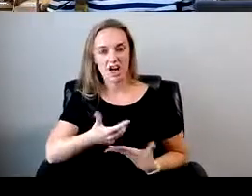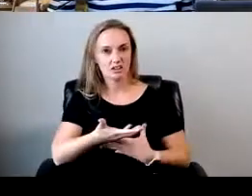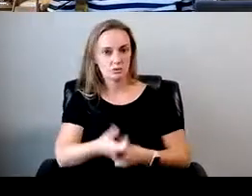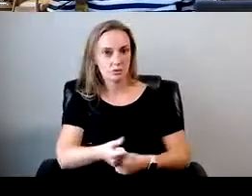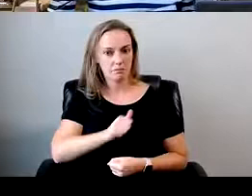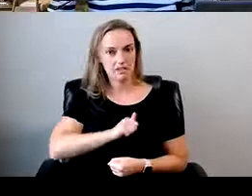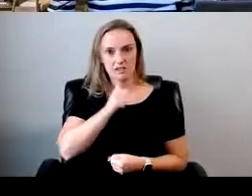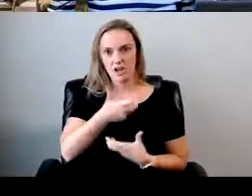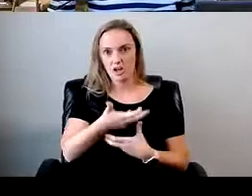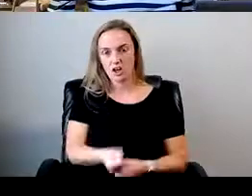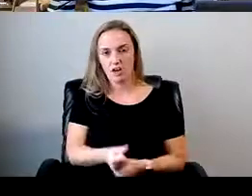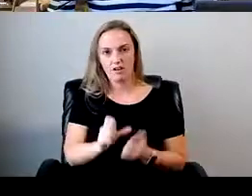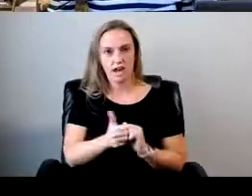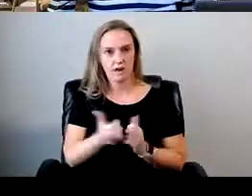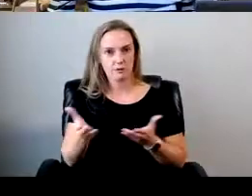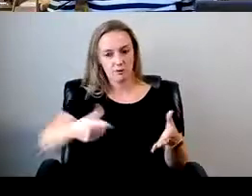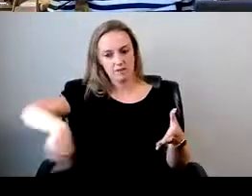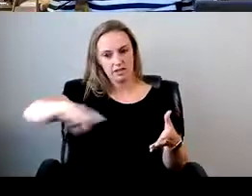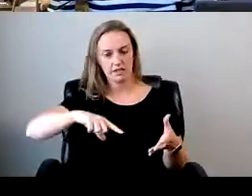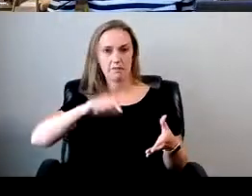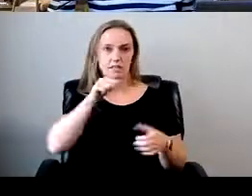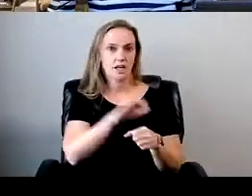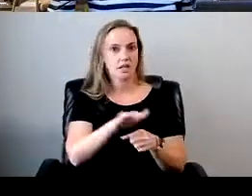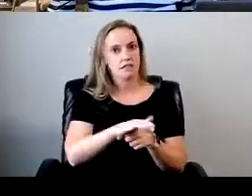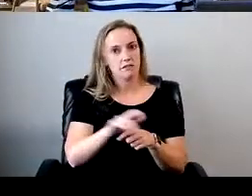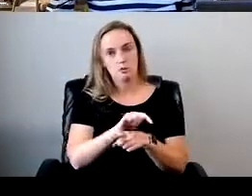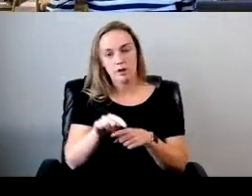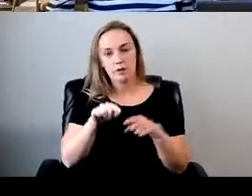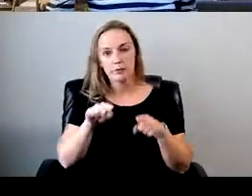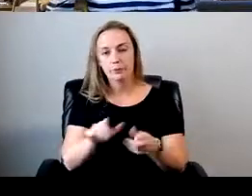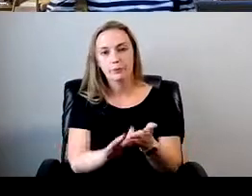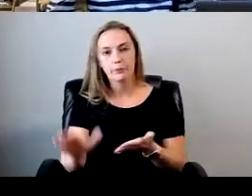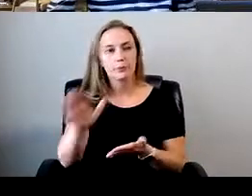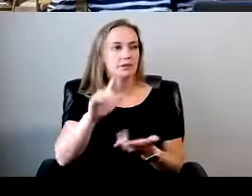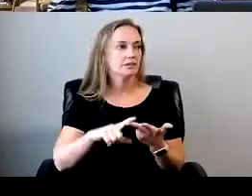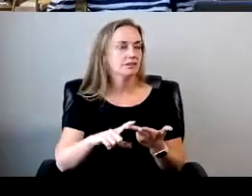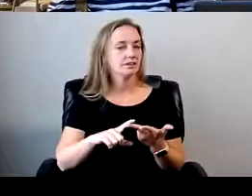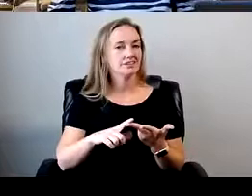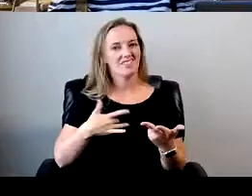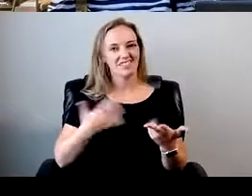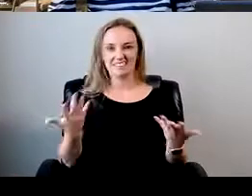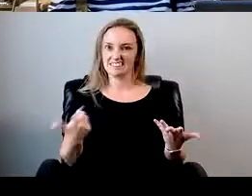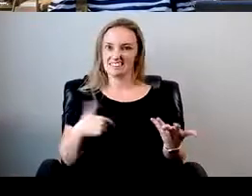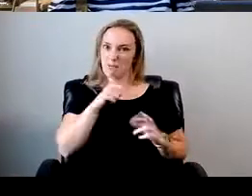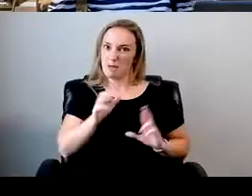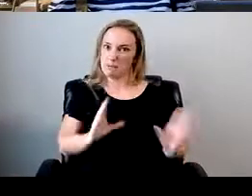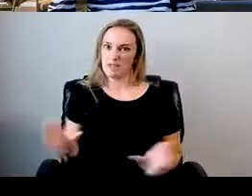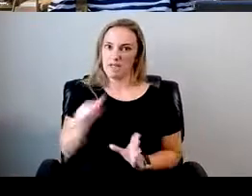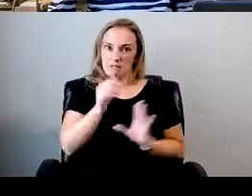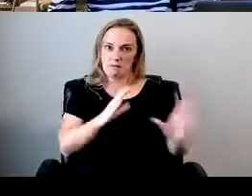They're not reporting getting the right training in school. They're not reporting just feeling prepared. And so we're hoping to address that today